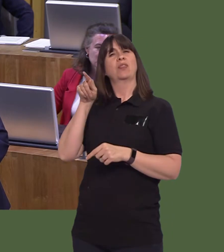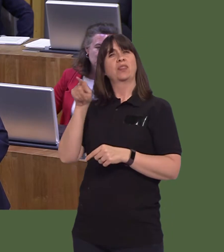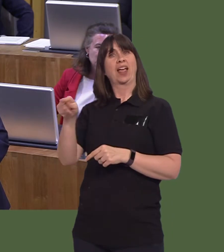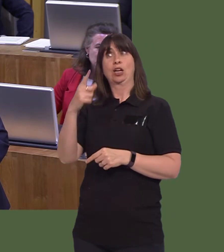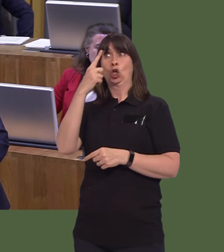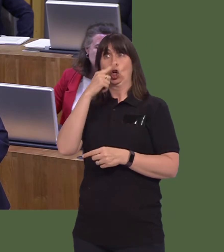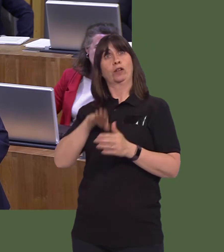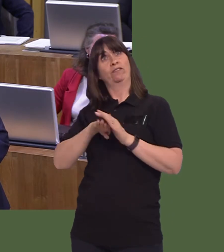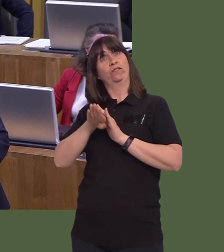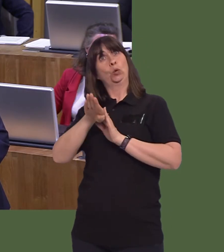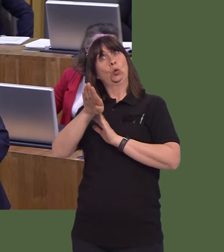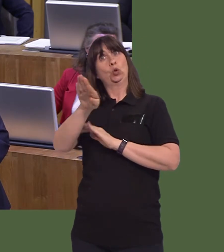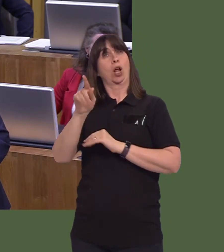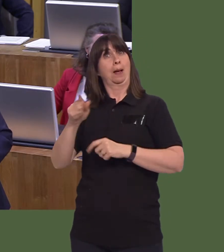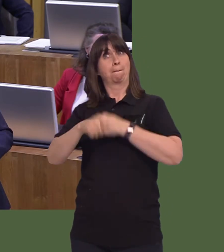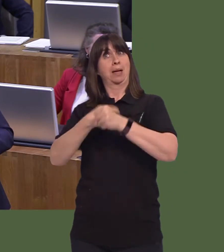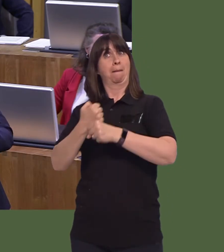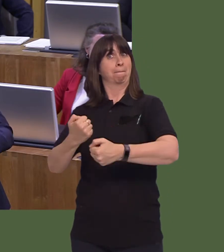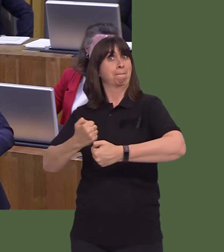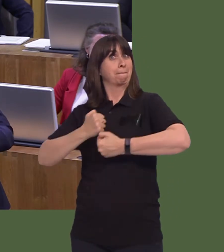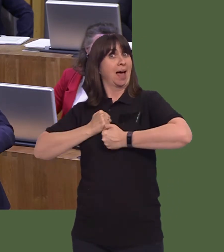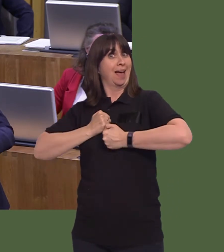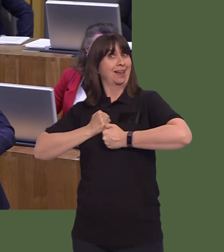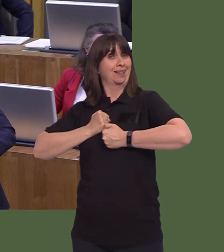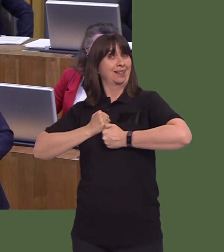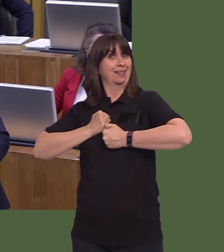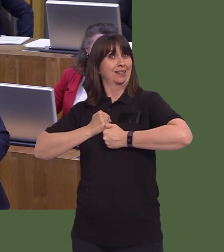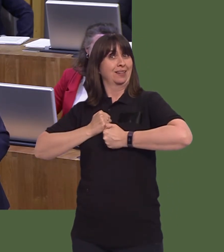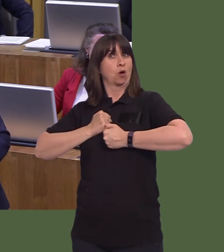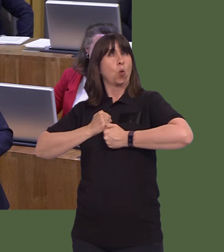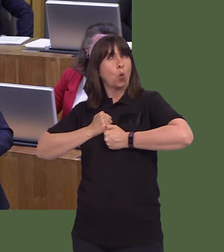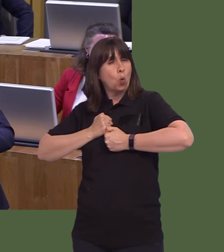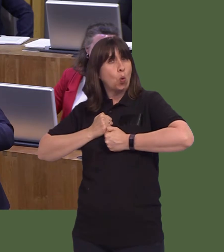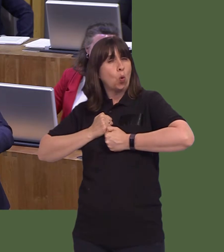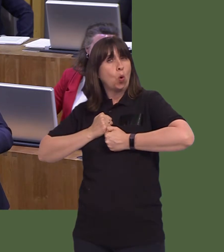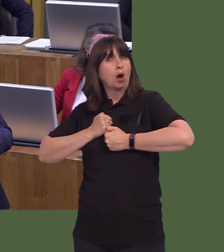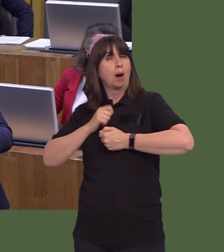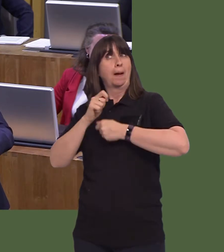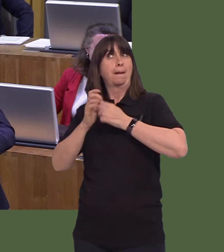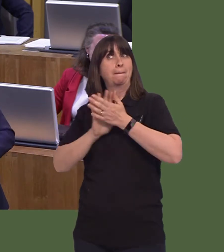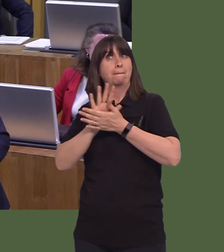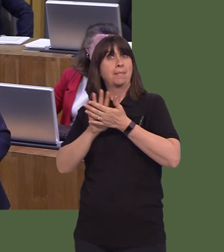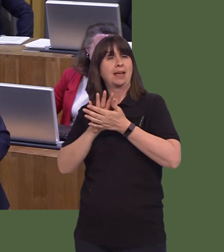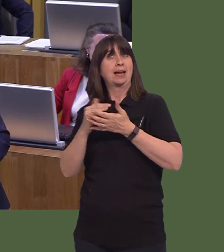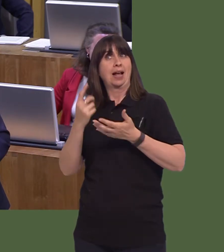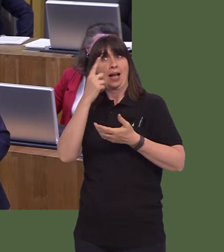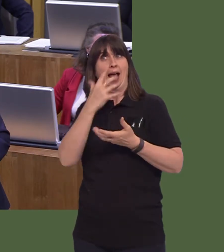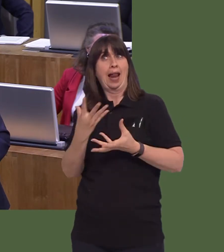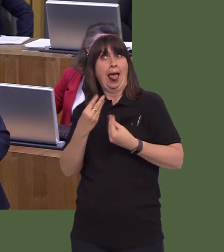be something where they could see an increase in their financial investment, or something